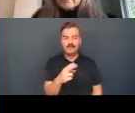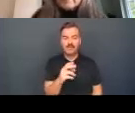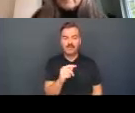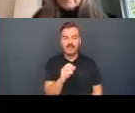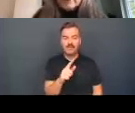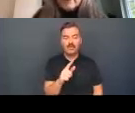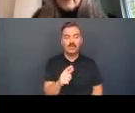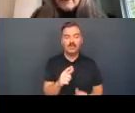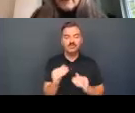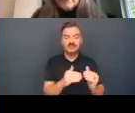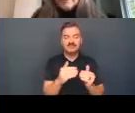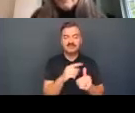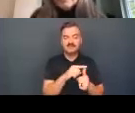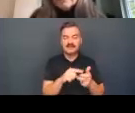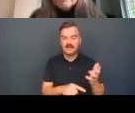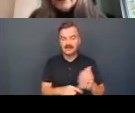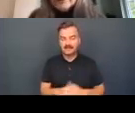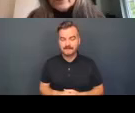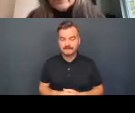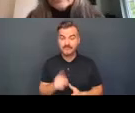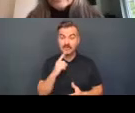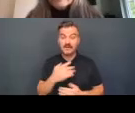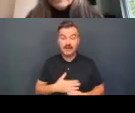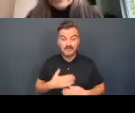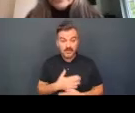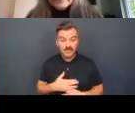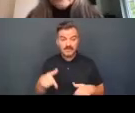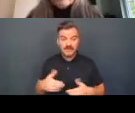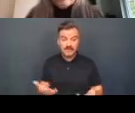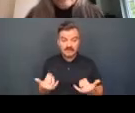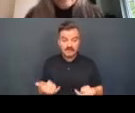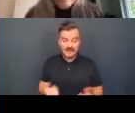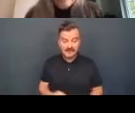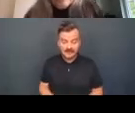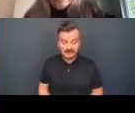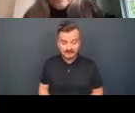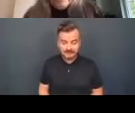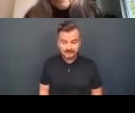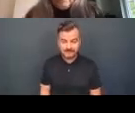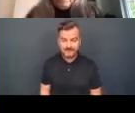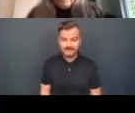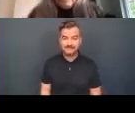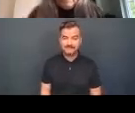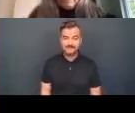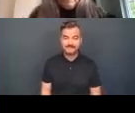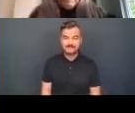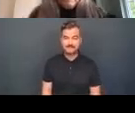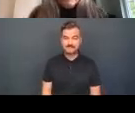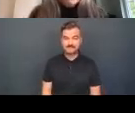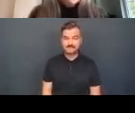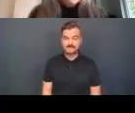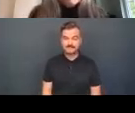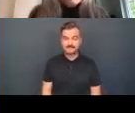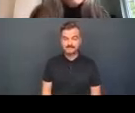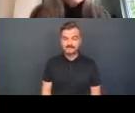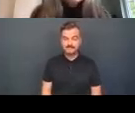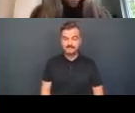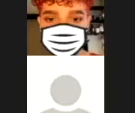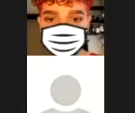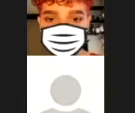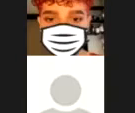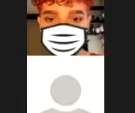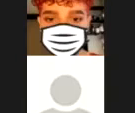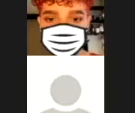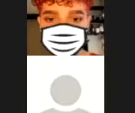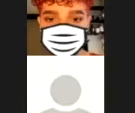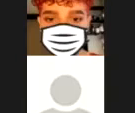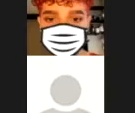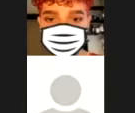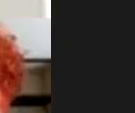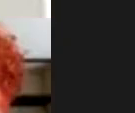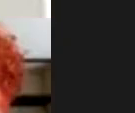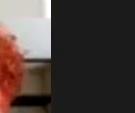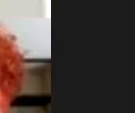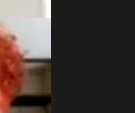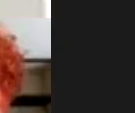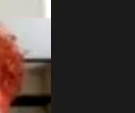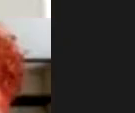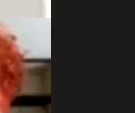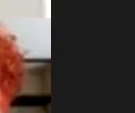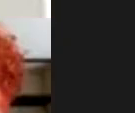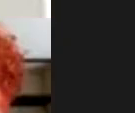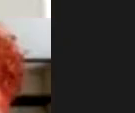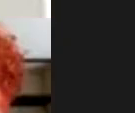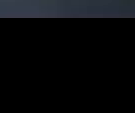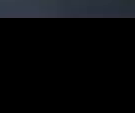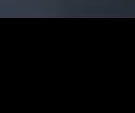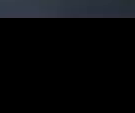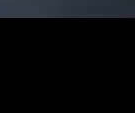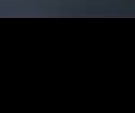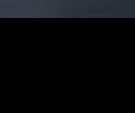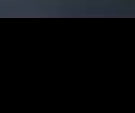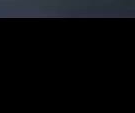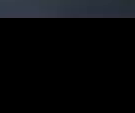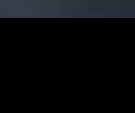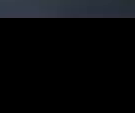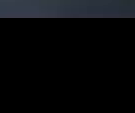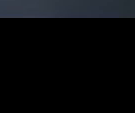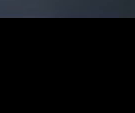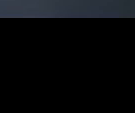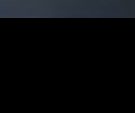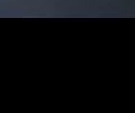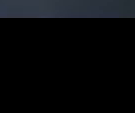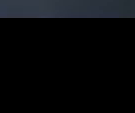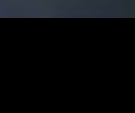16:11:52 It's been a pleasure to be here today. 16:12:04 Thank you so much for that fantastic